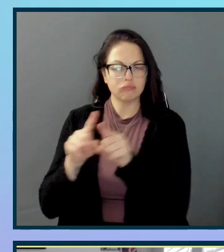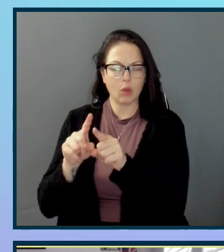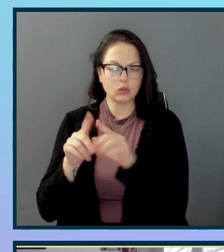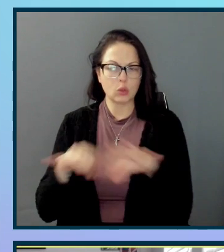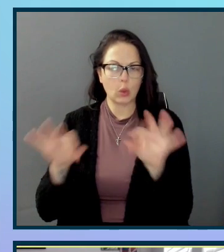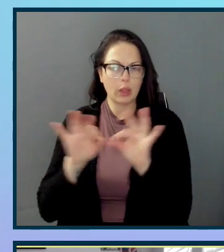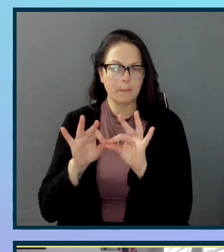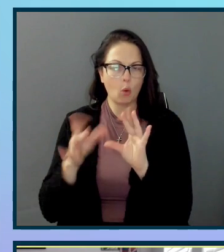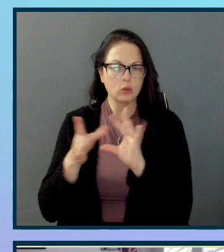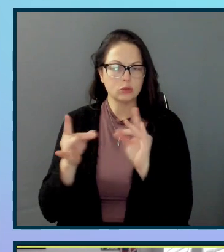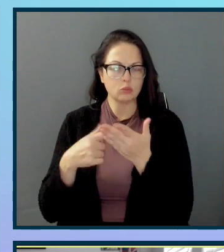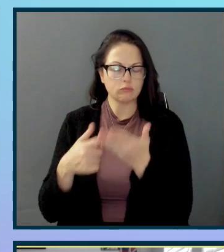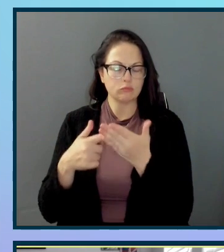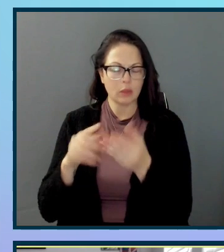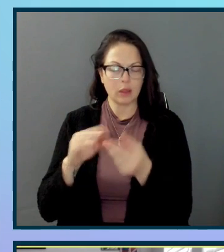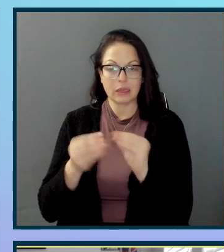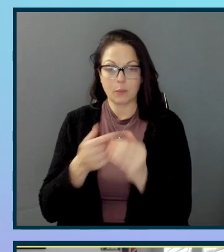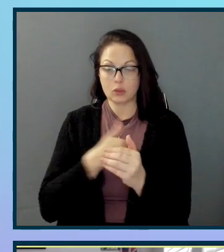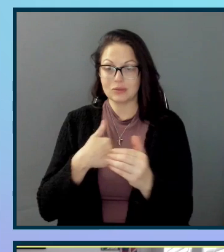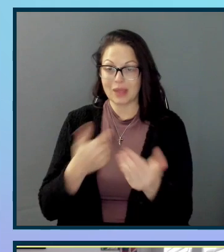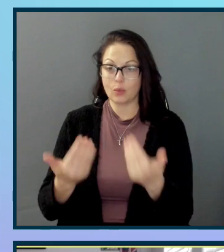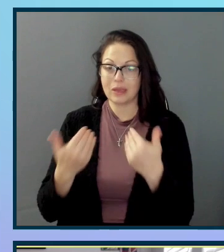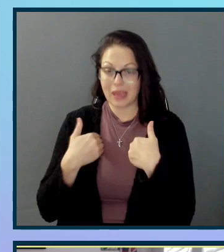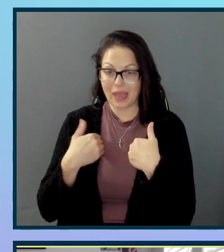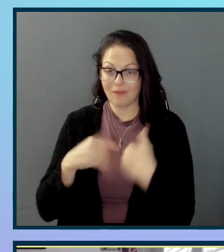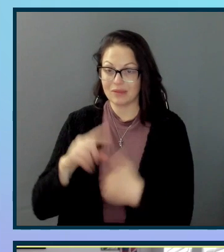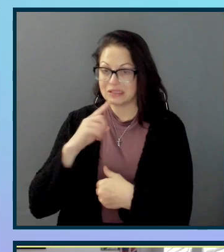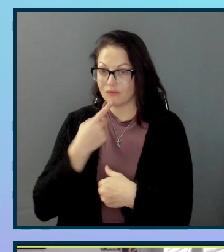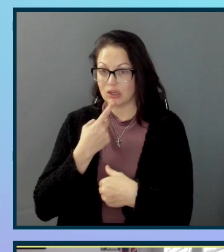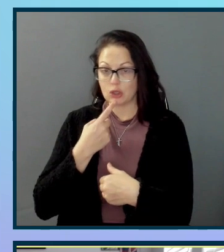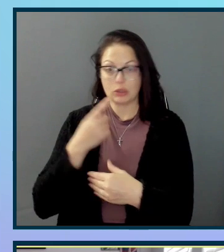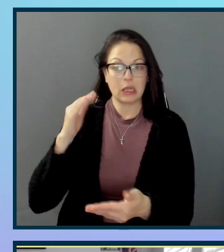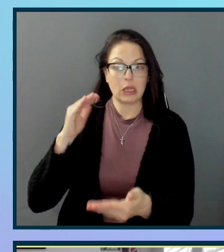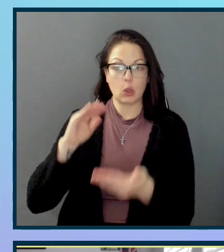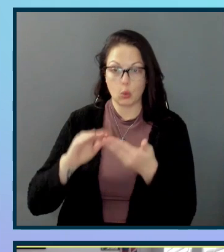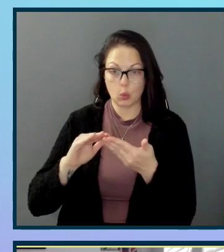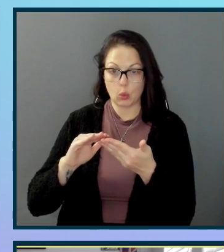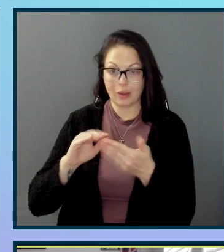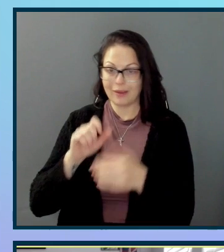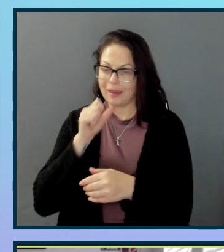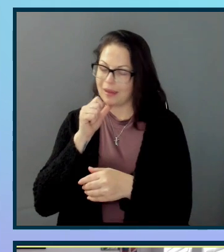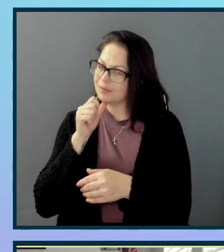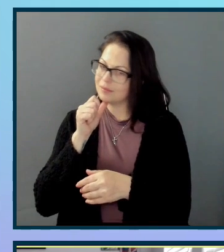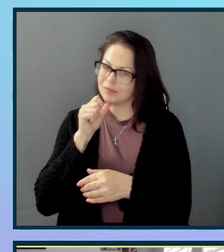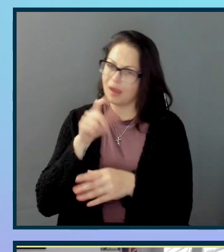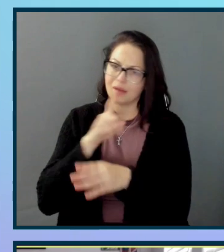that the numbers that we have are probably, severely low, and not actually reflective of the real numbers